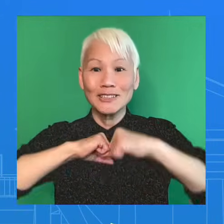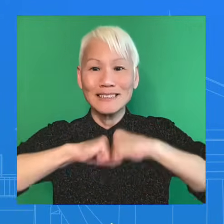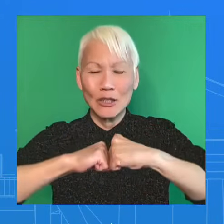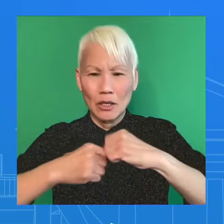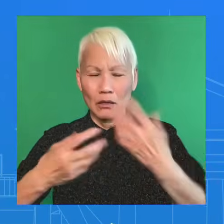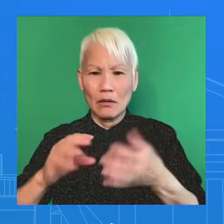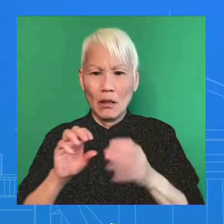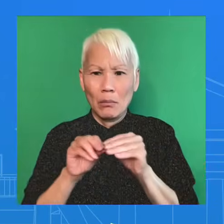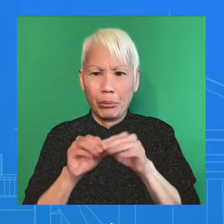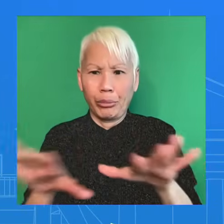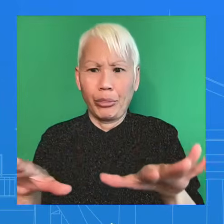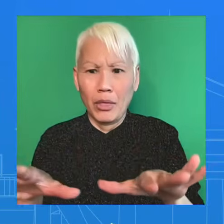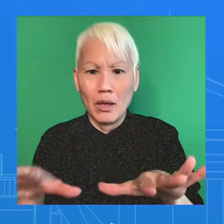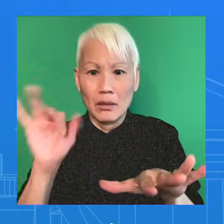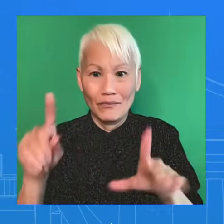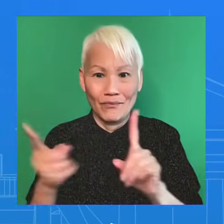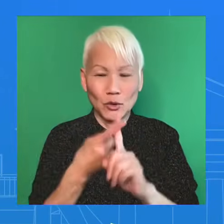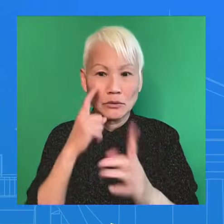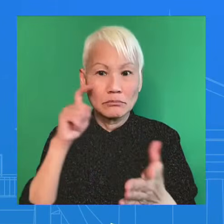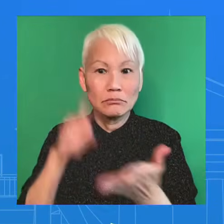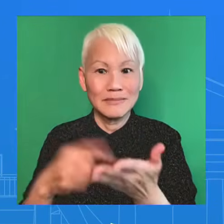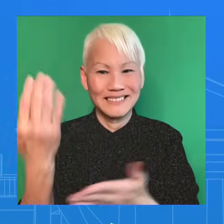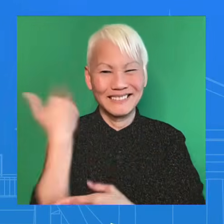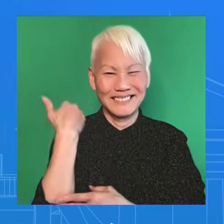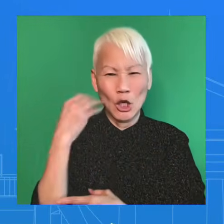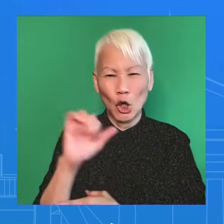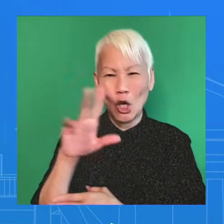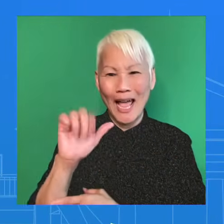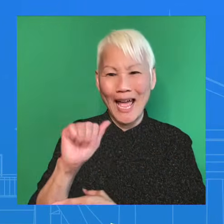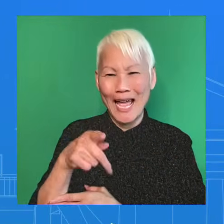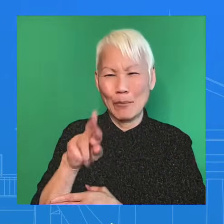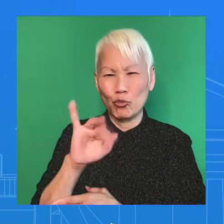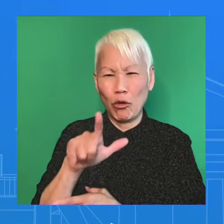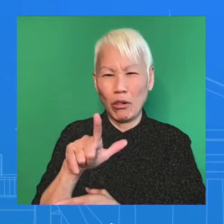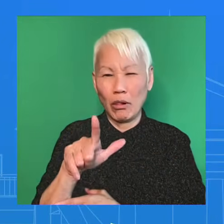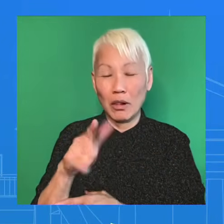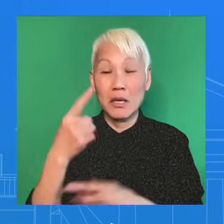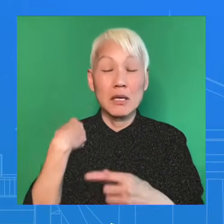On Ukraine, I wonder if you could explain a little more